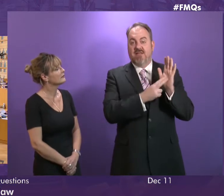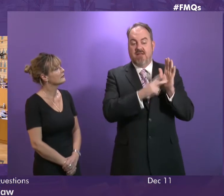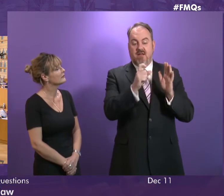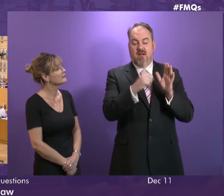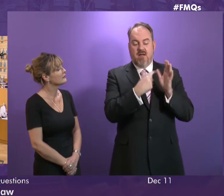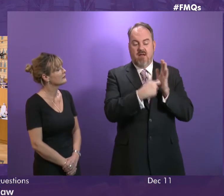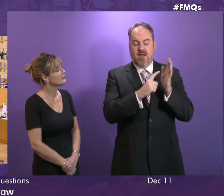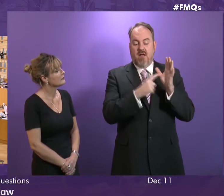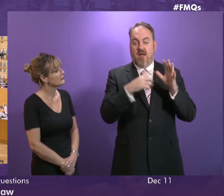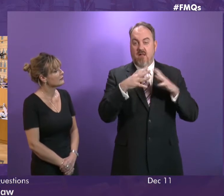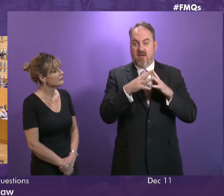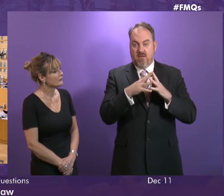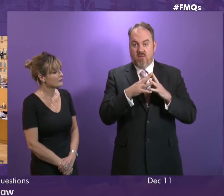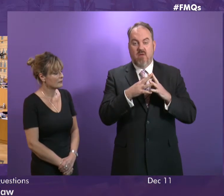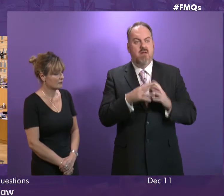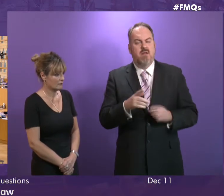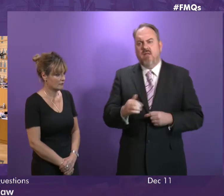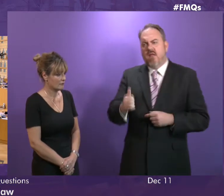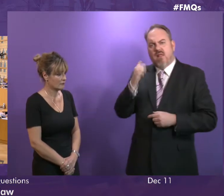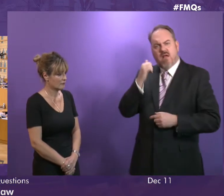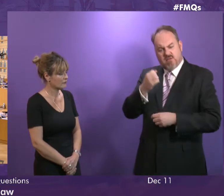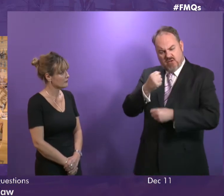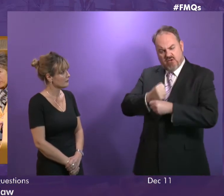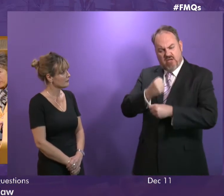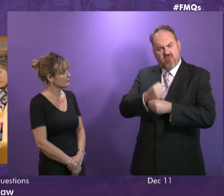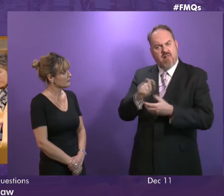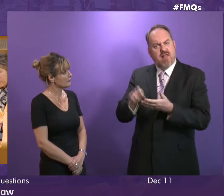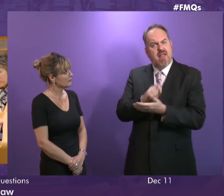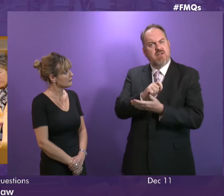At the last general election, Nicola Sturgeon revealed that the Scottish Labour leader,